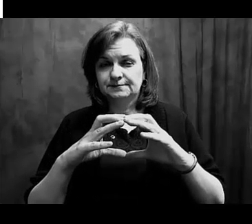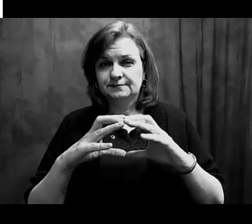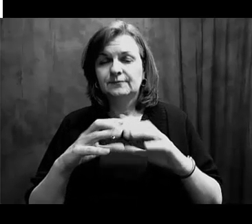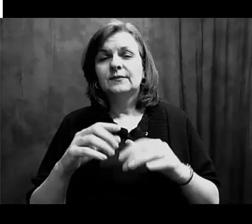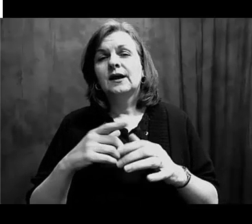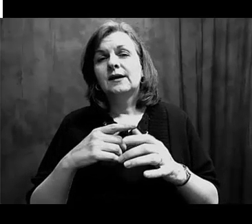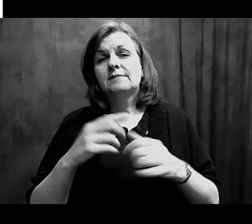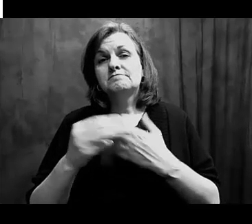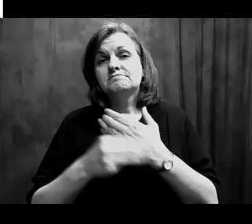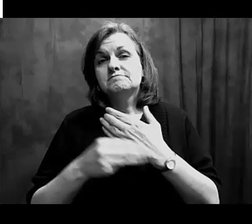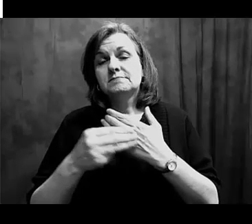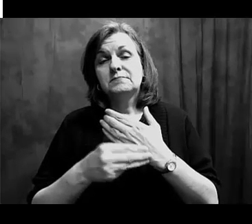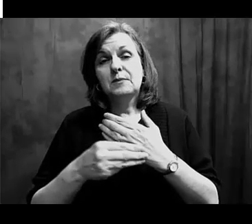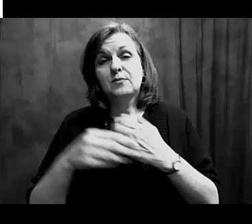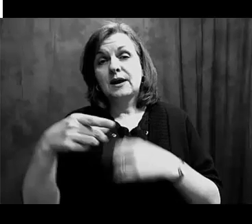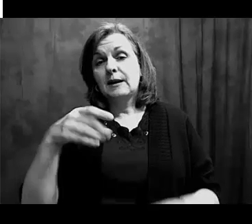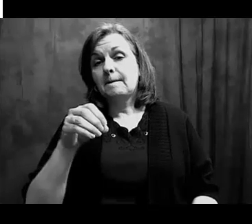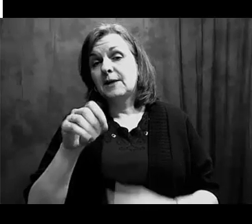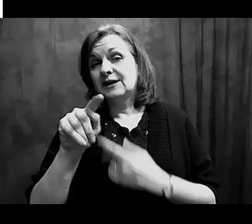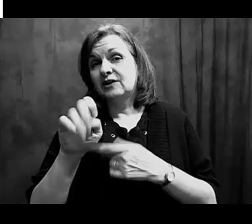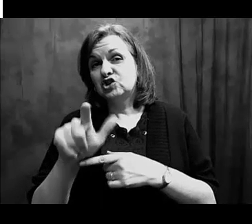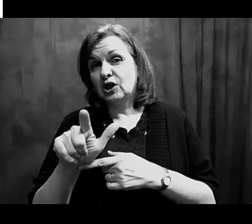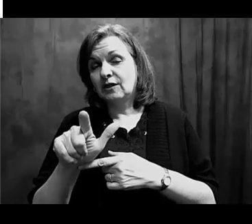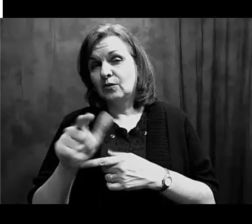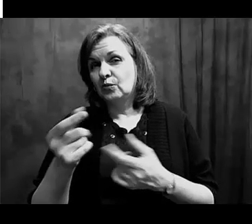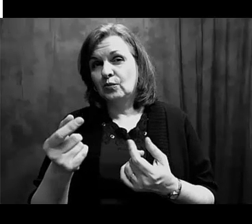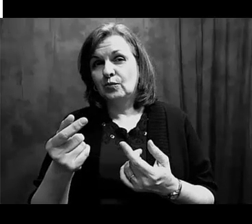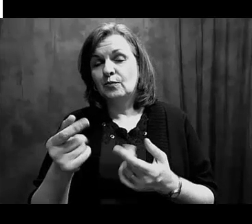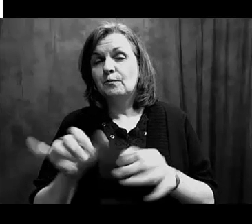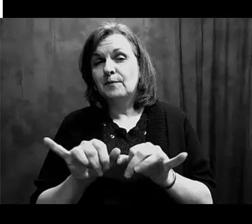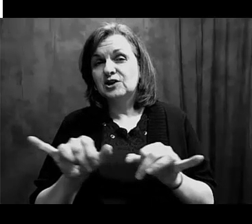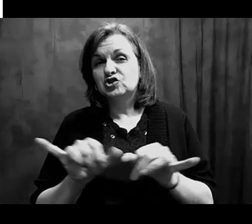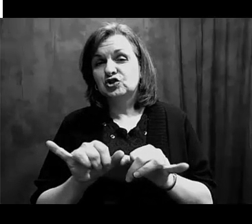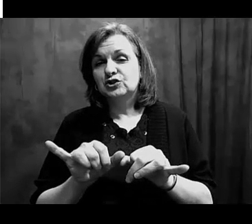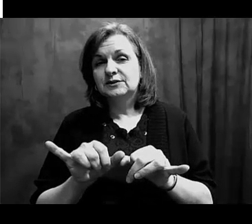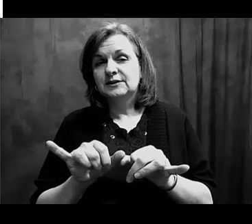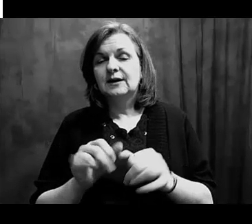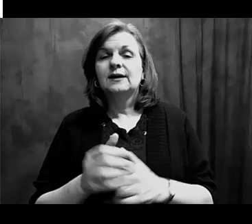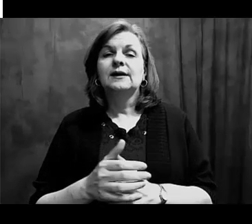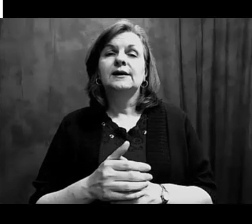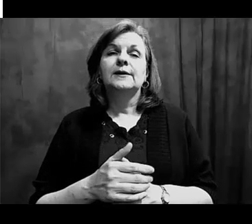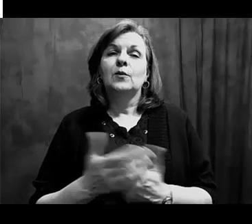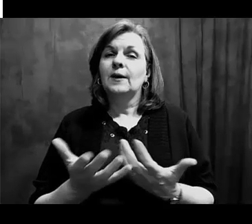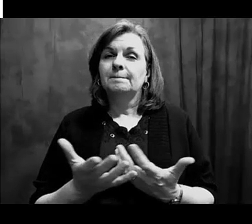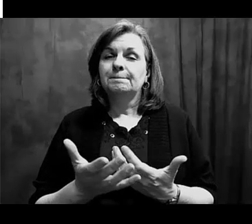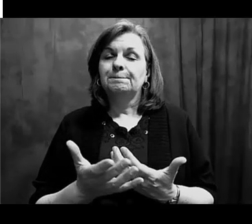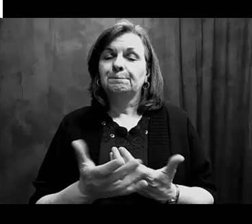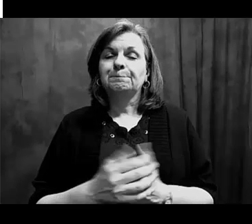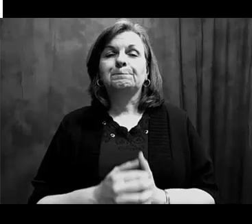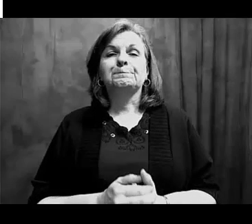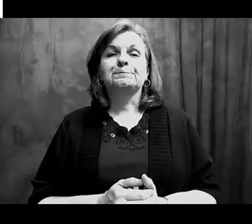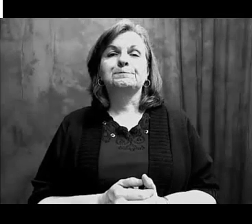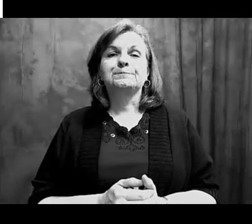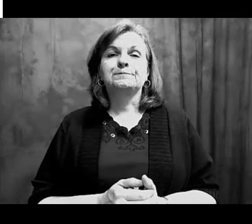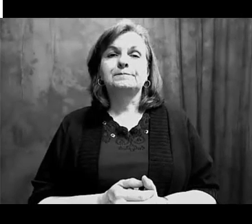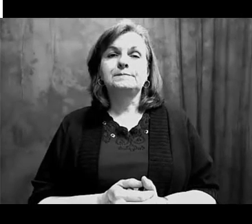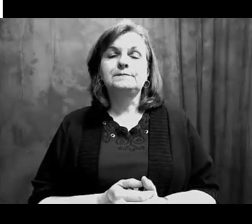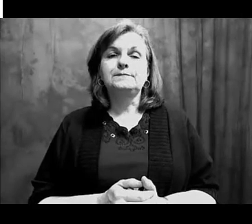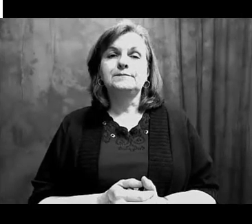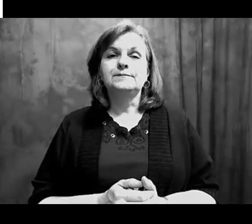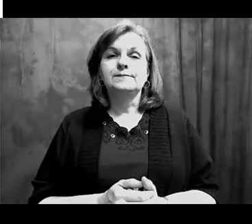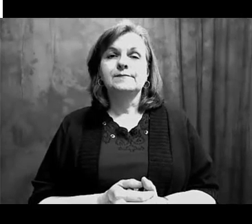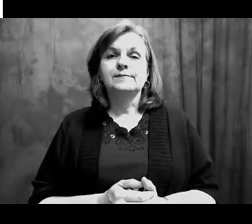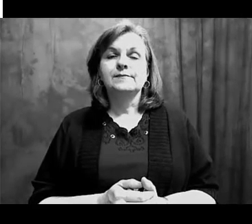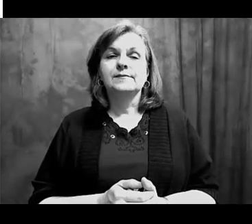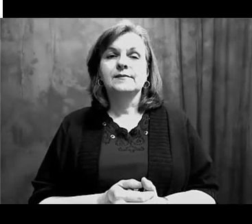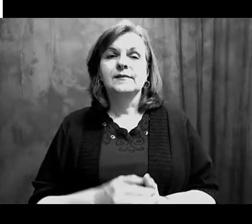mind and this membrane potential is measuring the difference